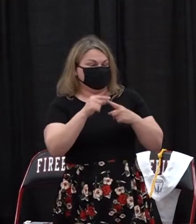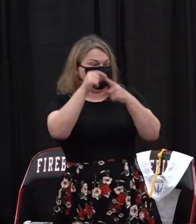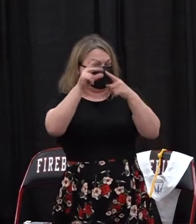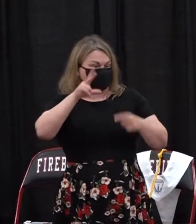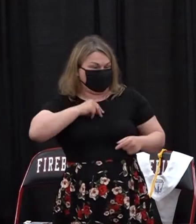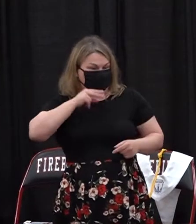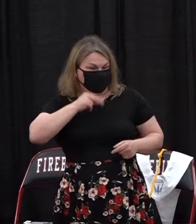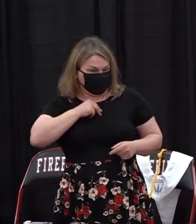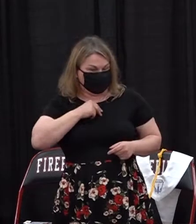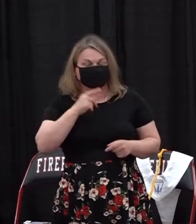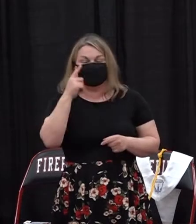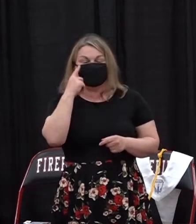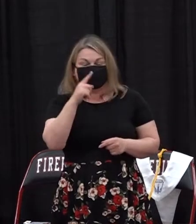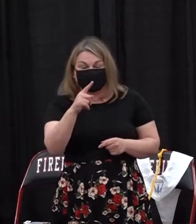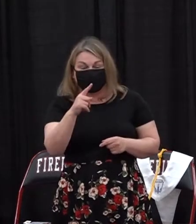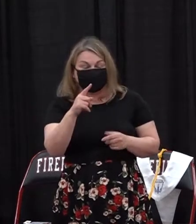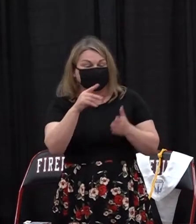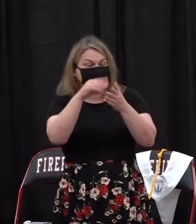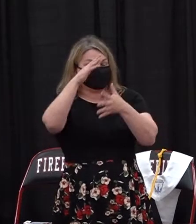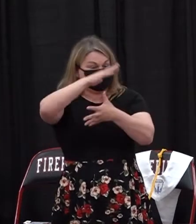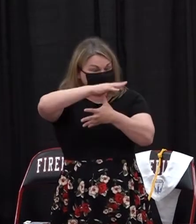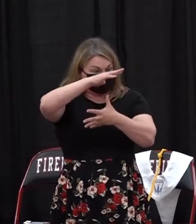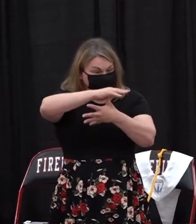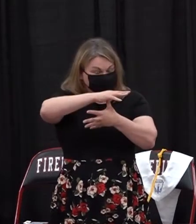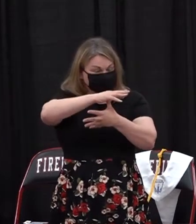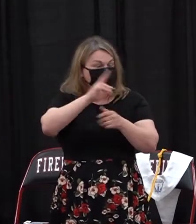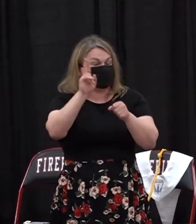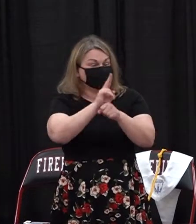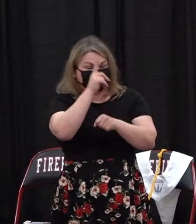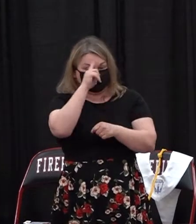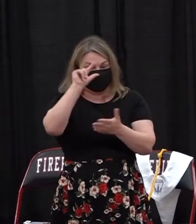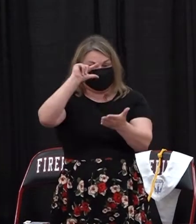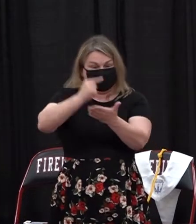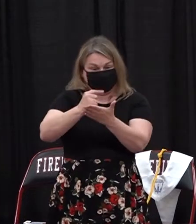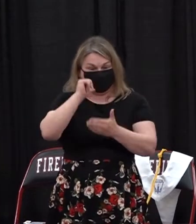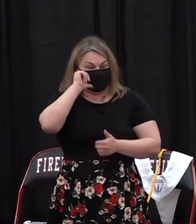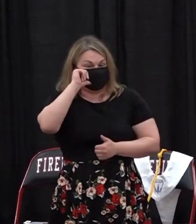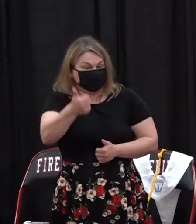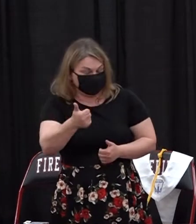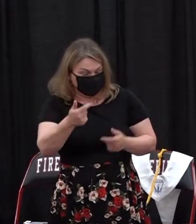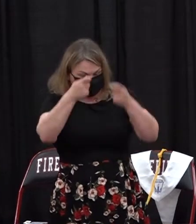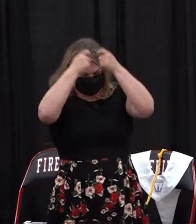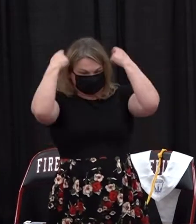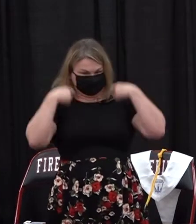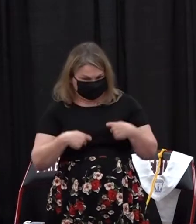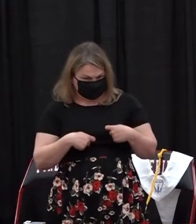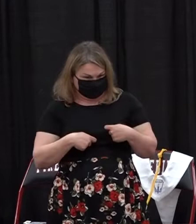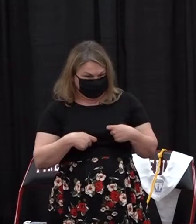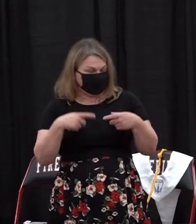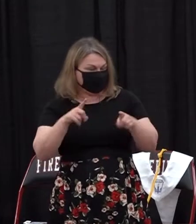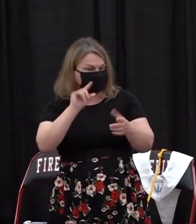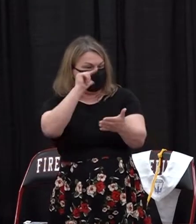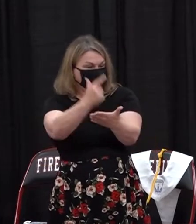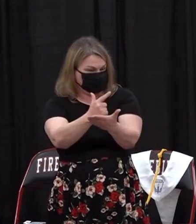These two special awards are for seniors who are graduating tomorrow.